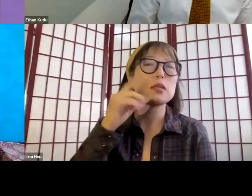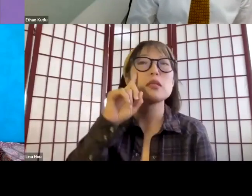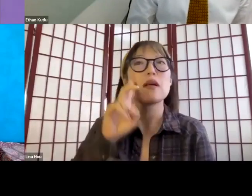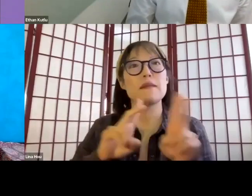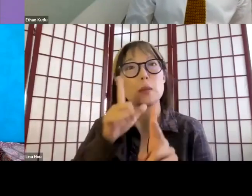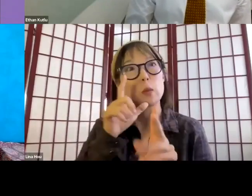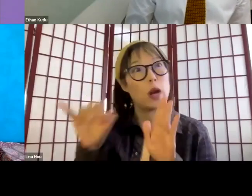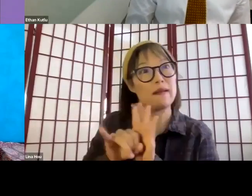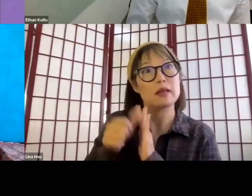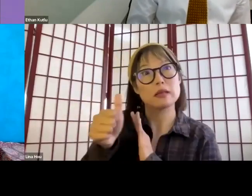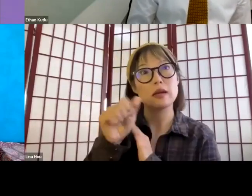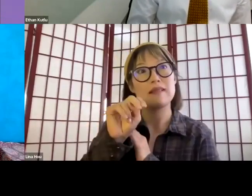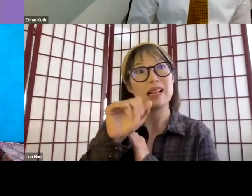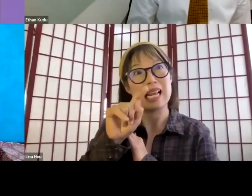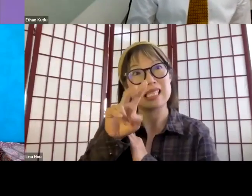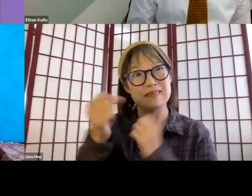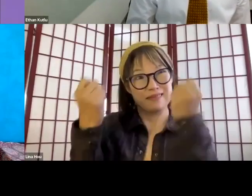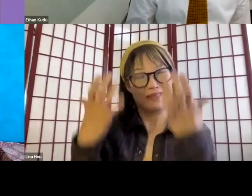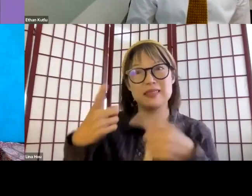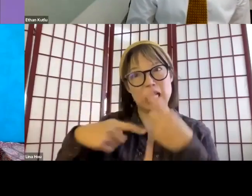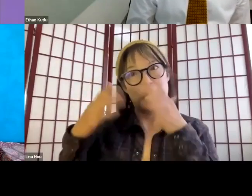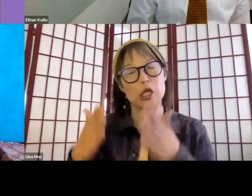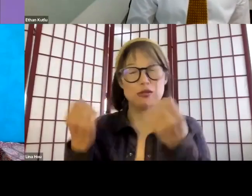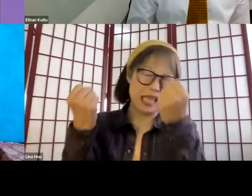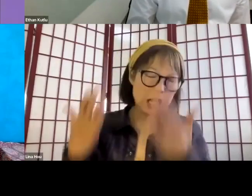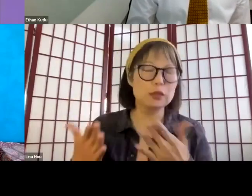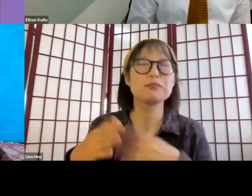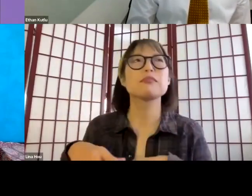For me, in my experience, deaf people who identify themselves as native signers.